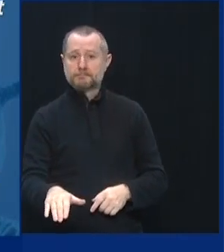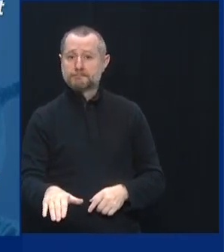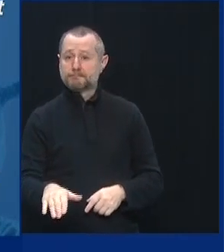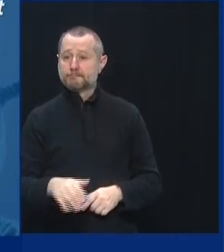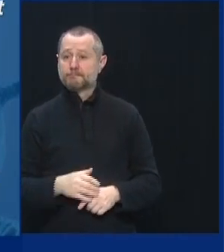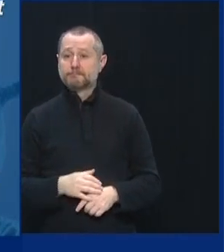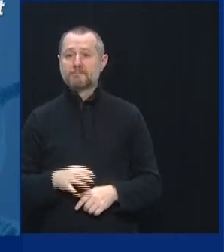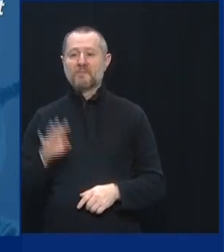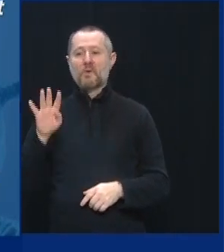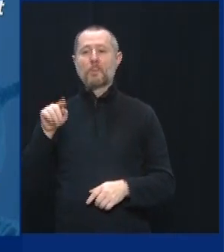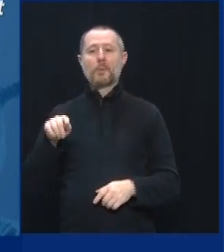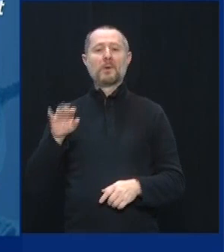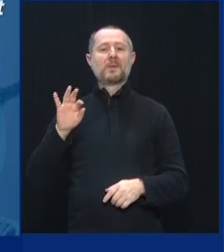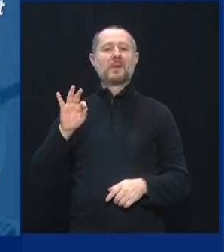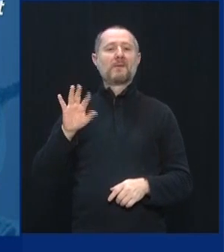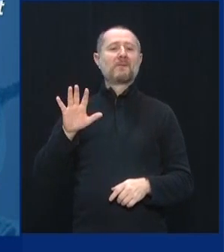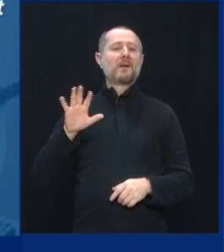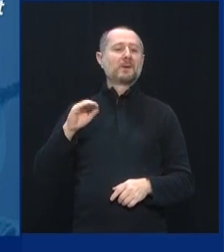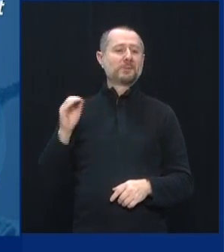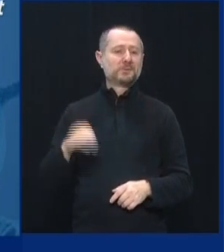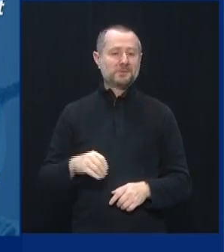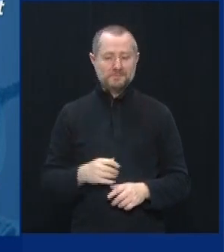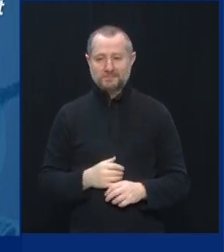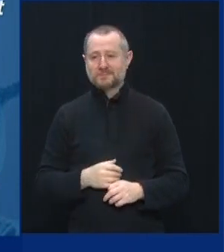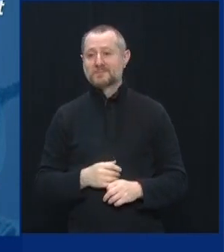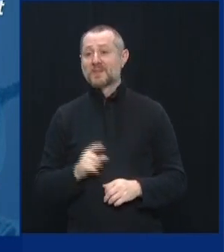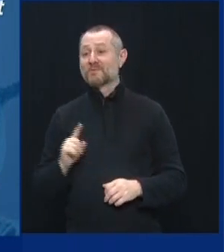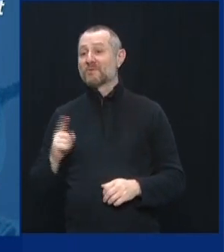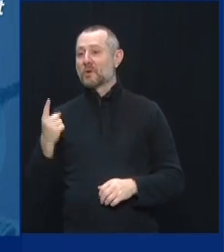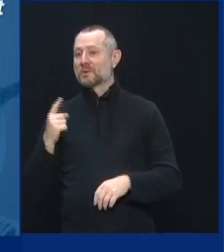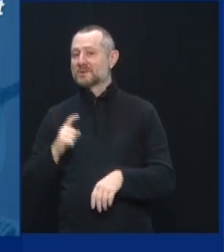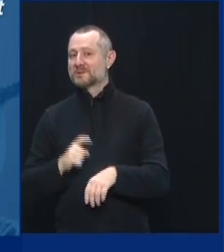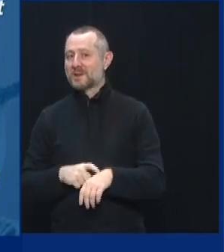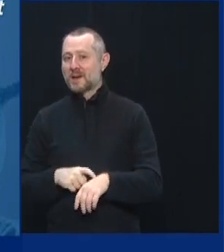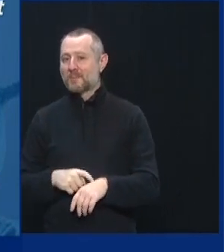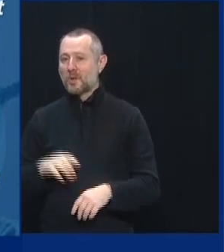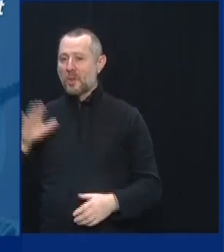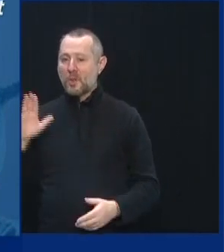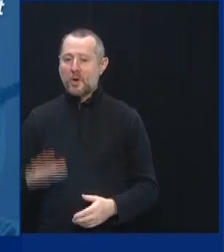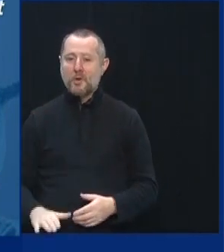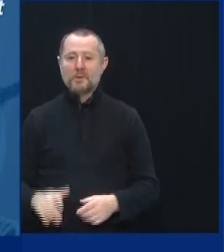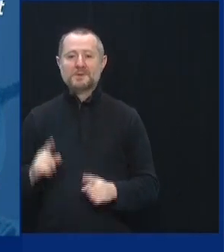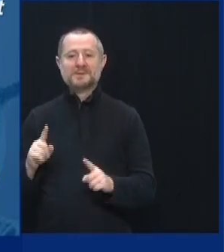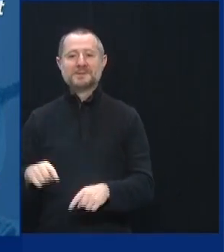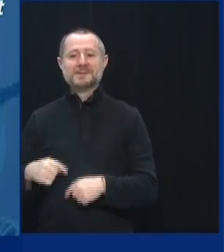THAT, BUT THE HOLIDAY SURGE HAS TAPERED OFF, AND WE ARE ON THE